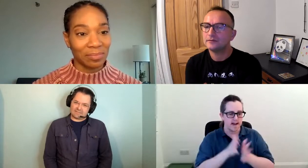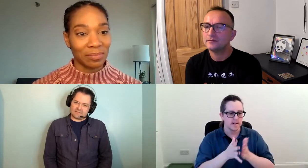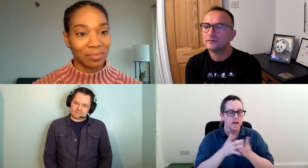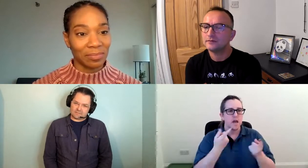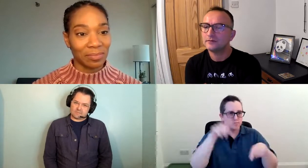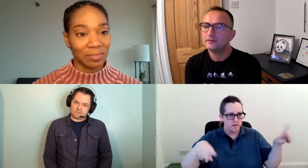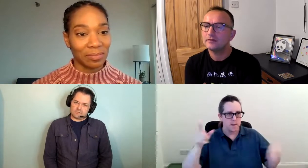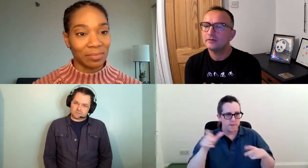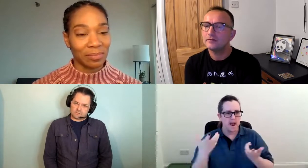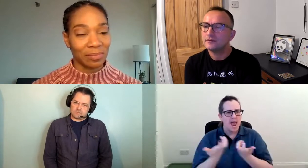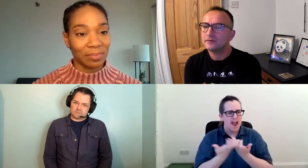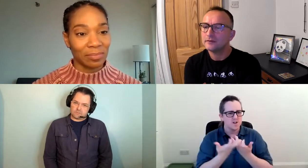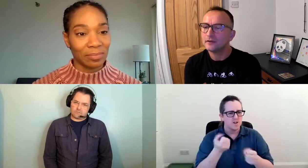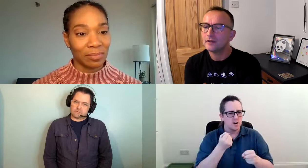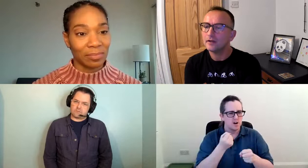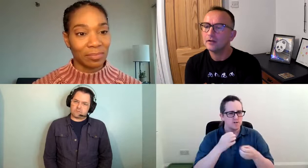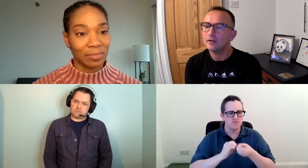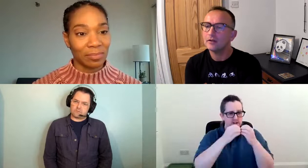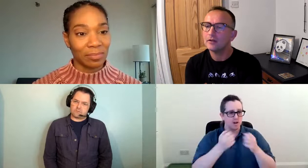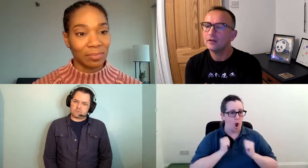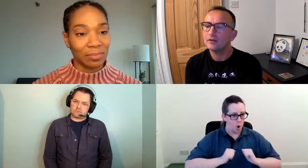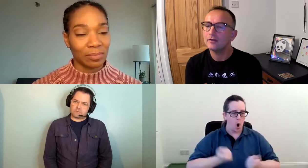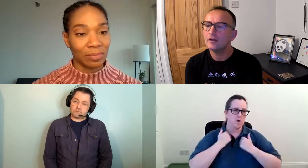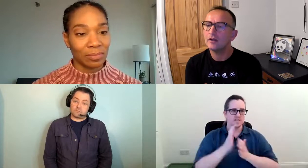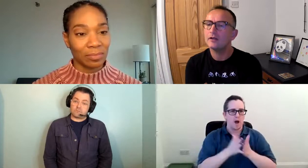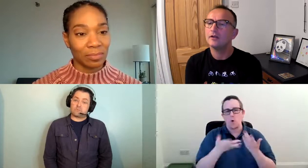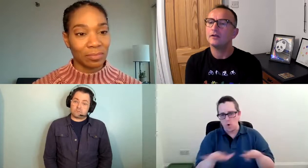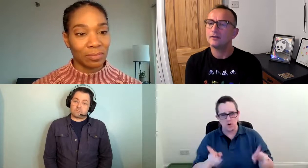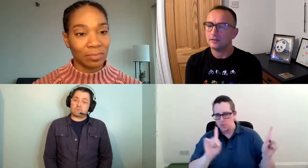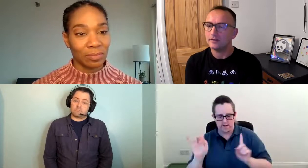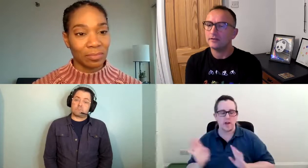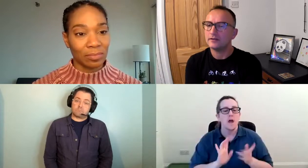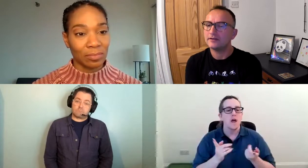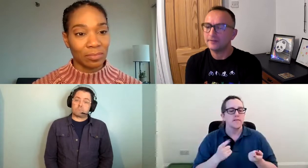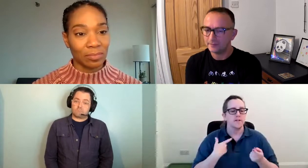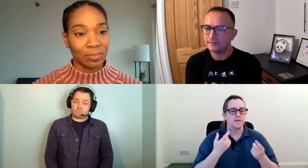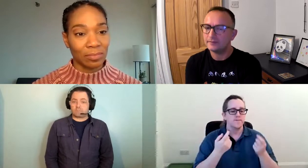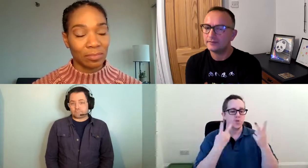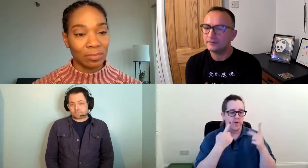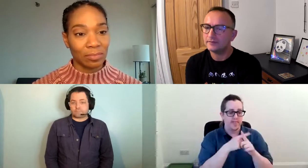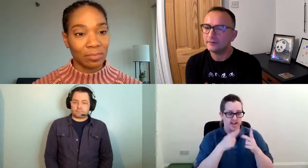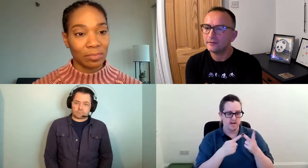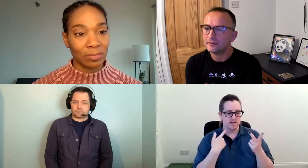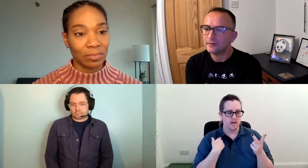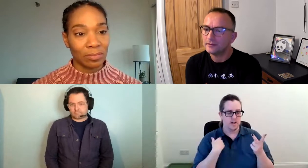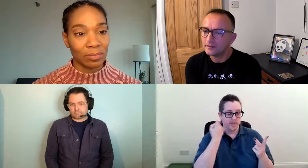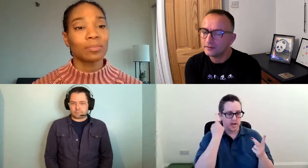2 things I want to say about that: Queer as a word. I have seen a lot of variations of signs for queer.